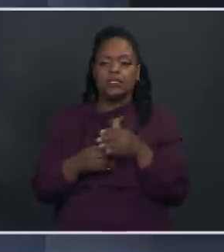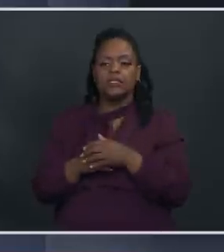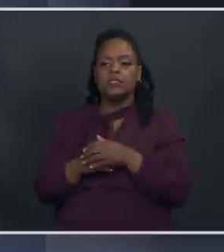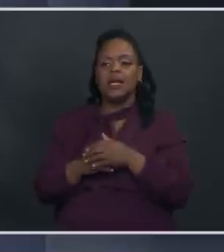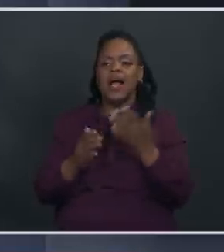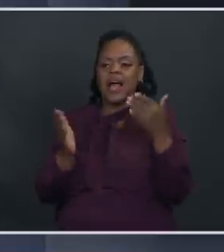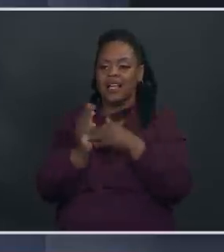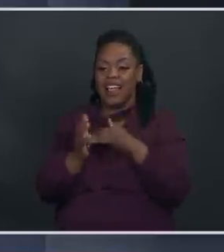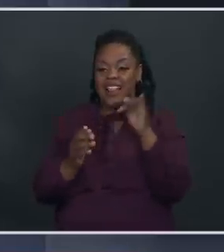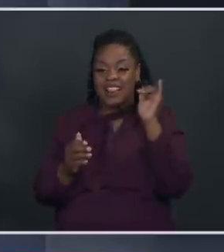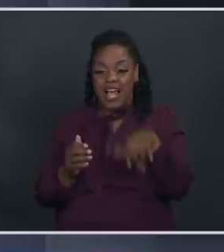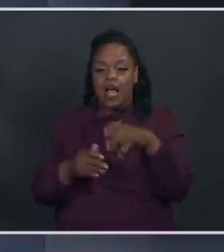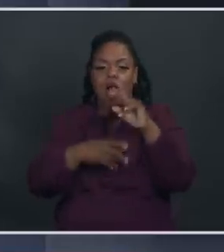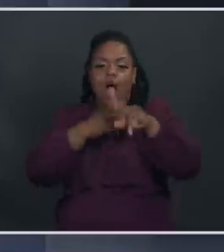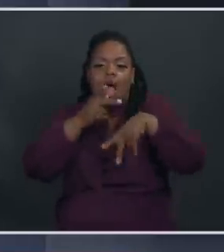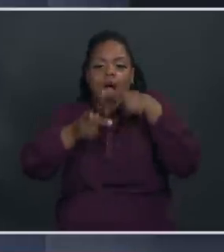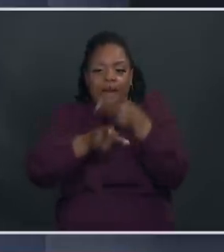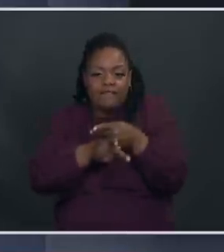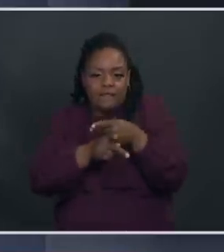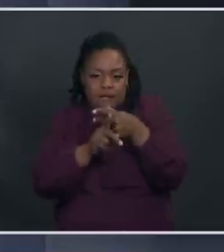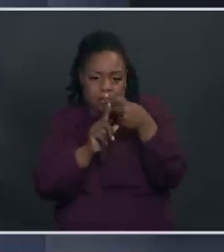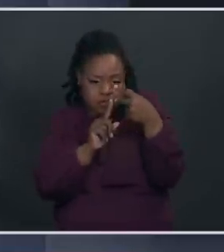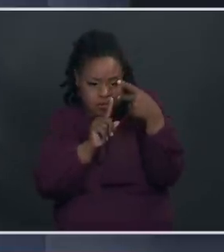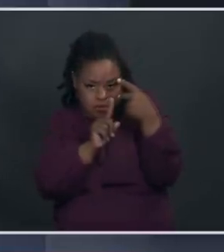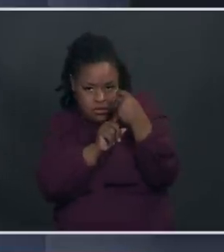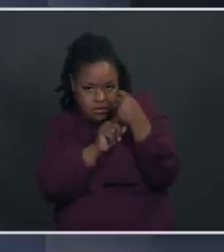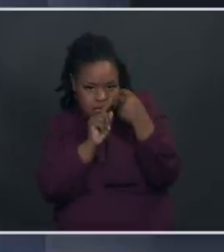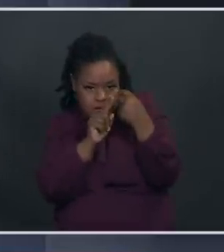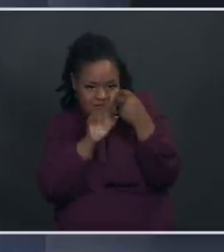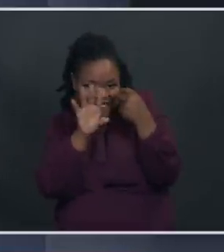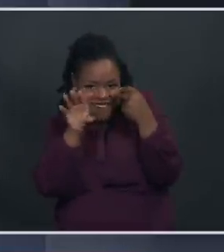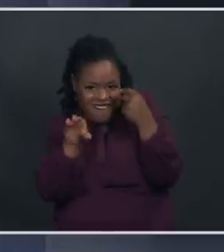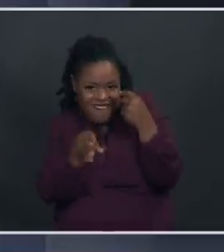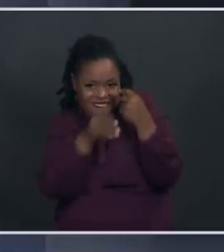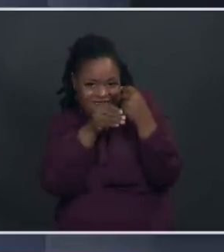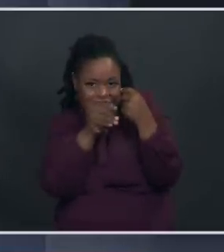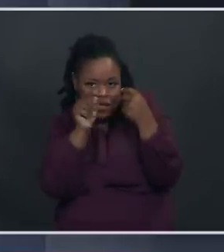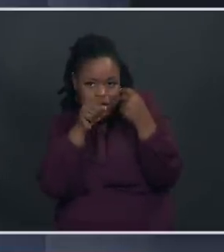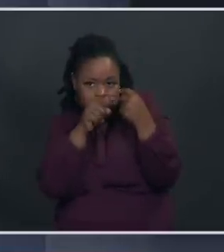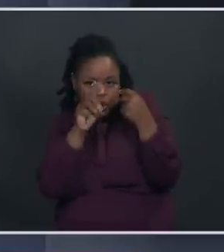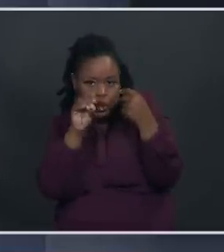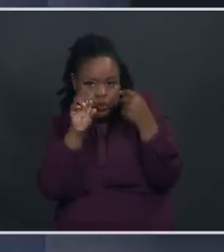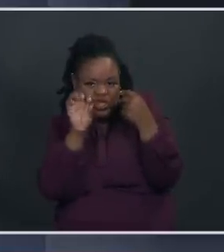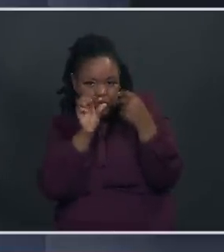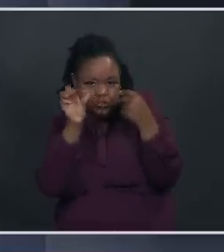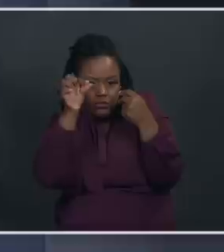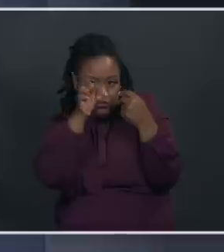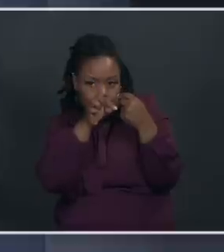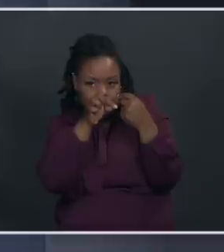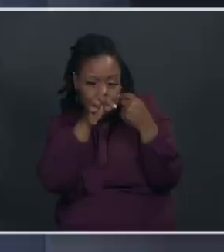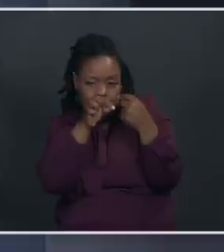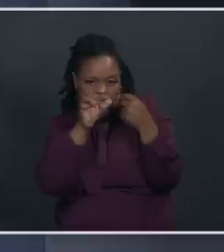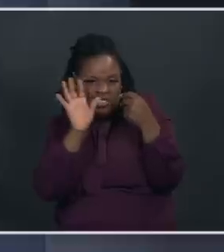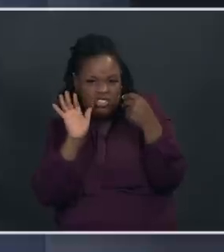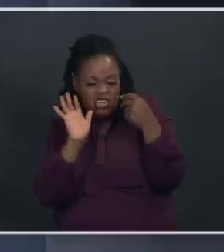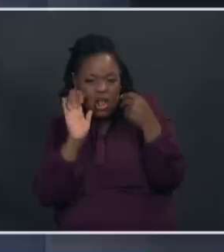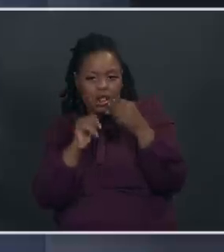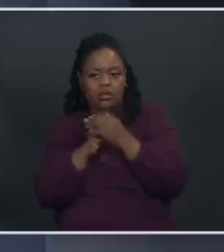to get an extra dose into the Pfizer vial, which is important to getting more doses out there; help -- additional N95 --